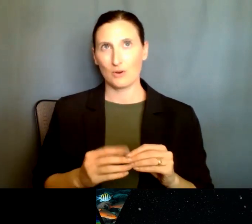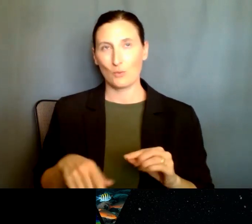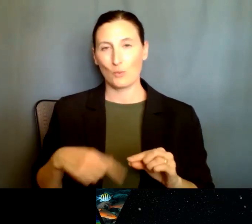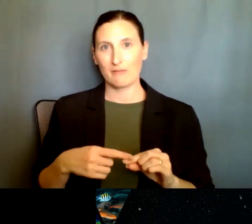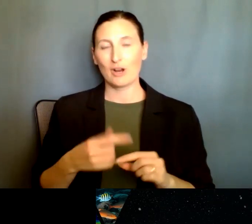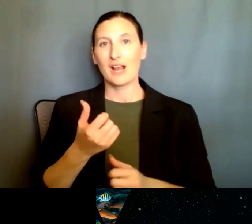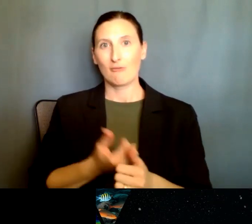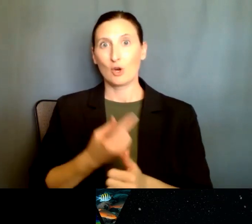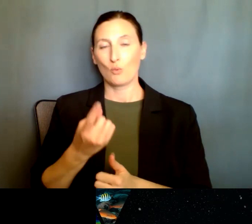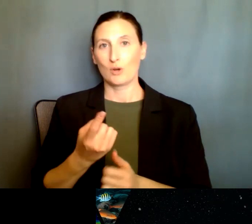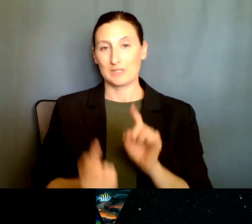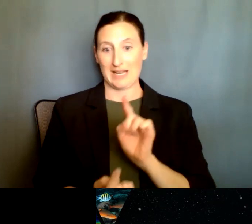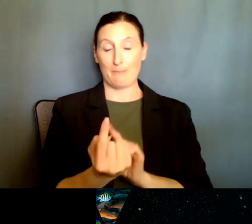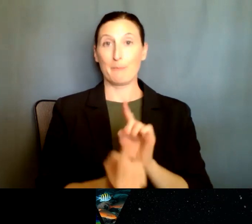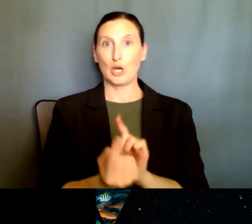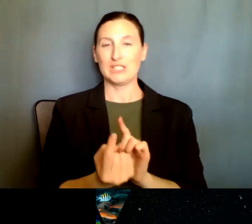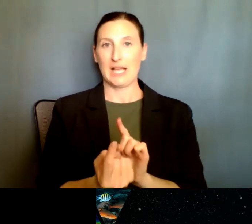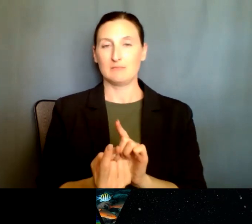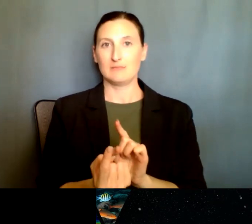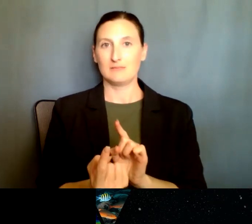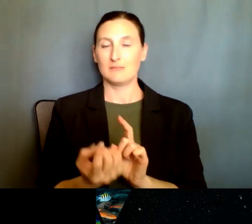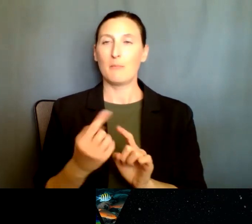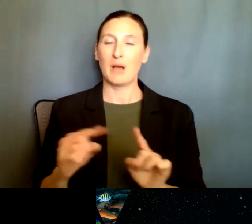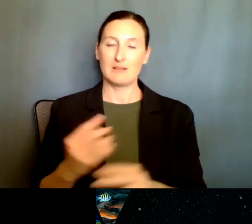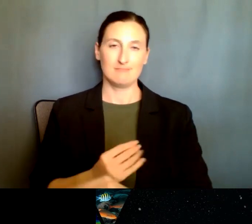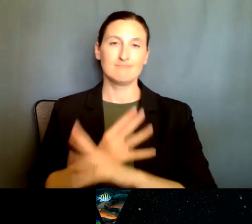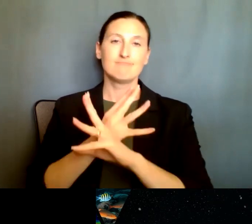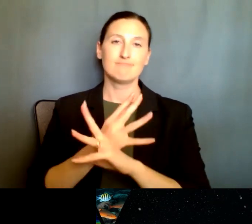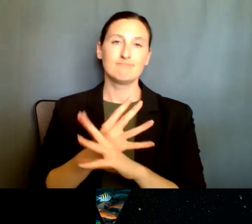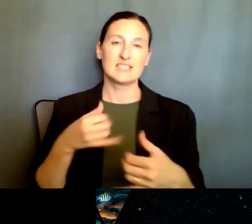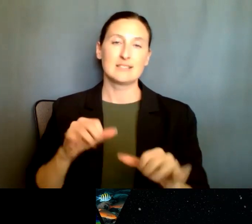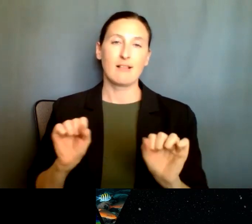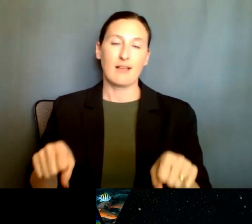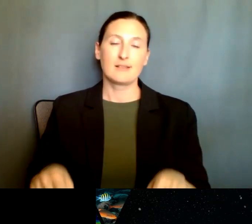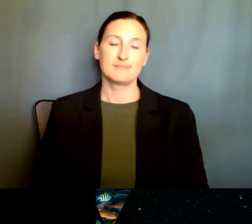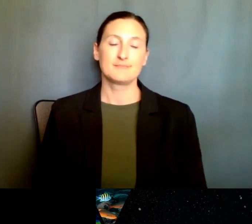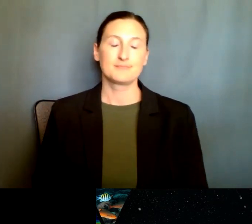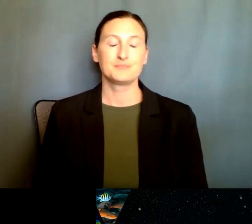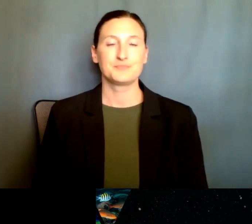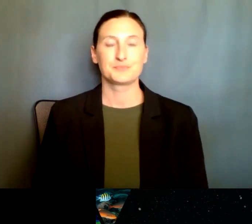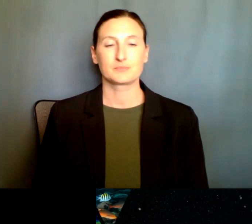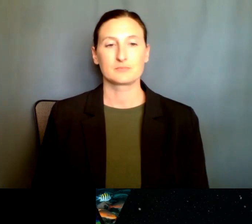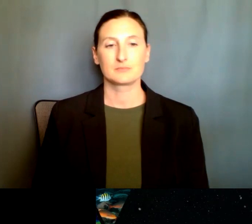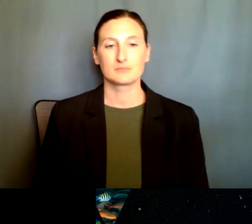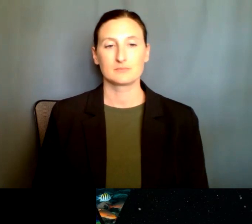everybody was in person but it's still certainly the case in the hybrid environment. Samantha Brewton Hunter: Someone else is agreeing,